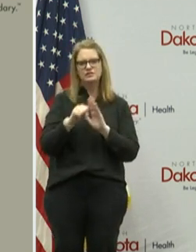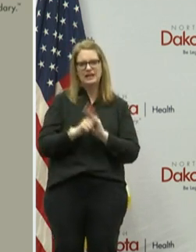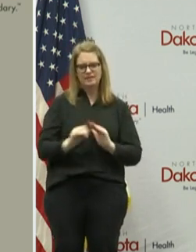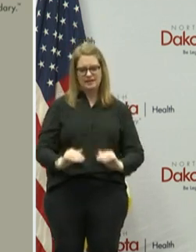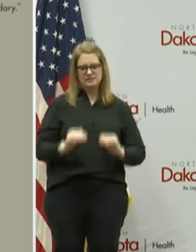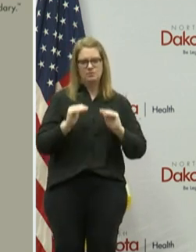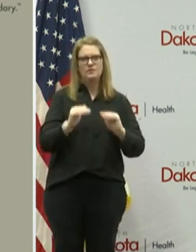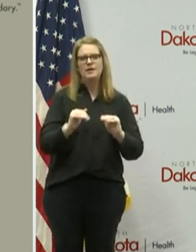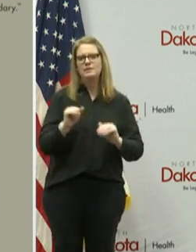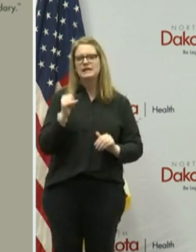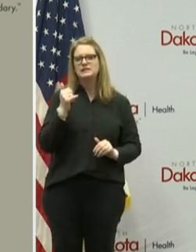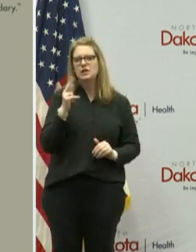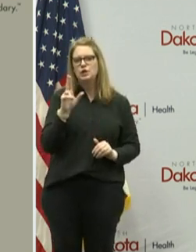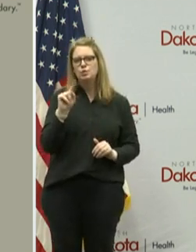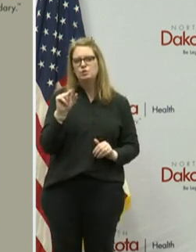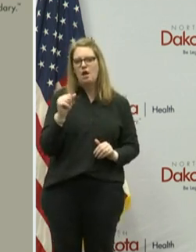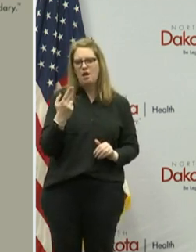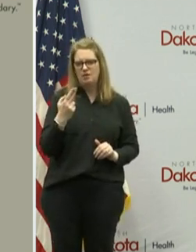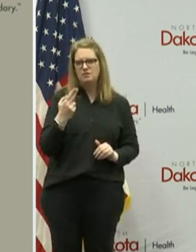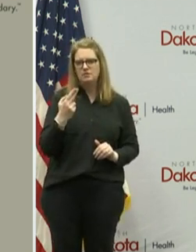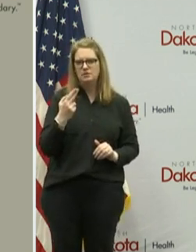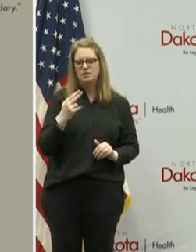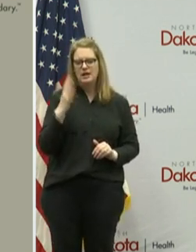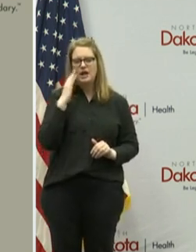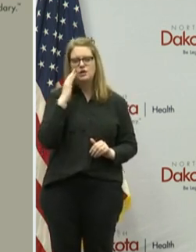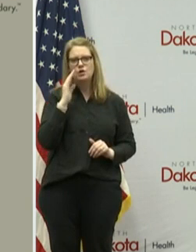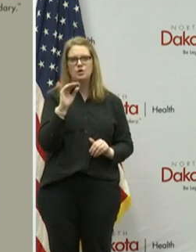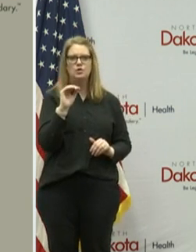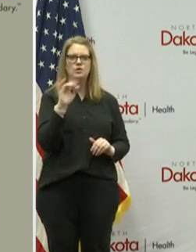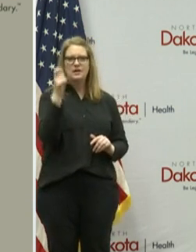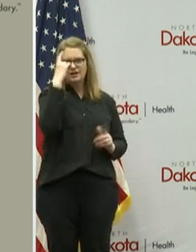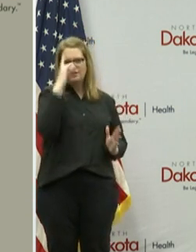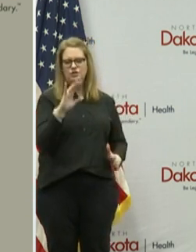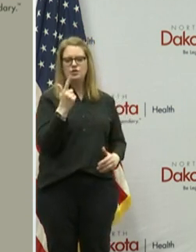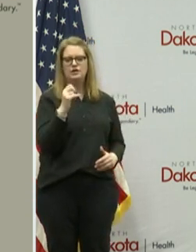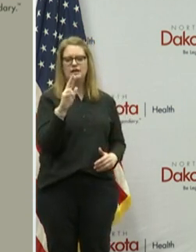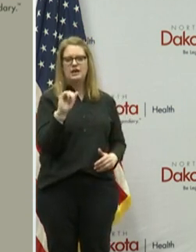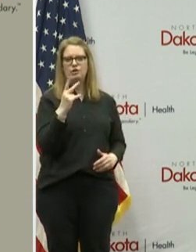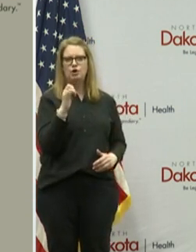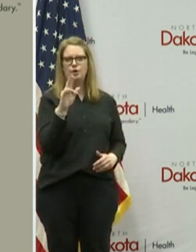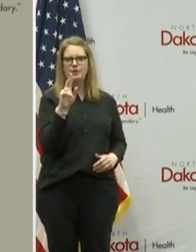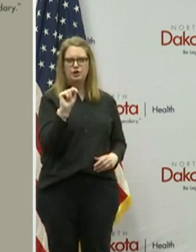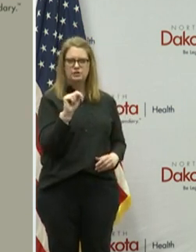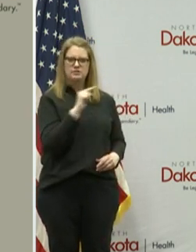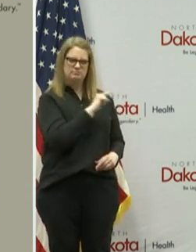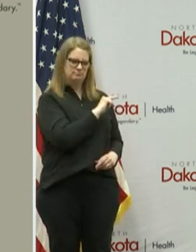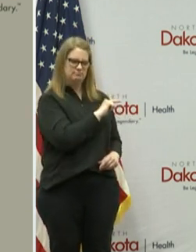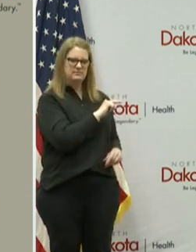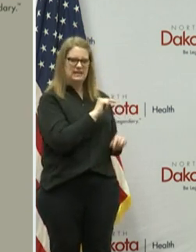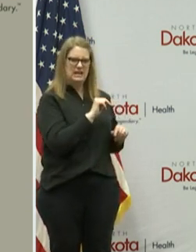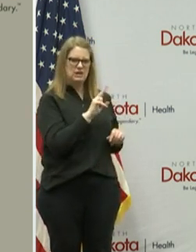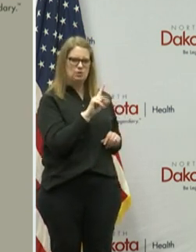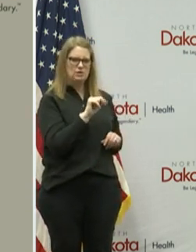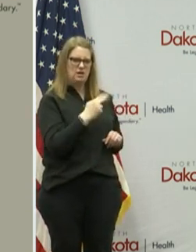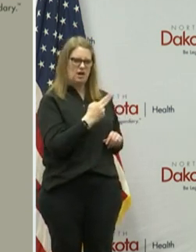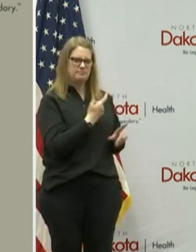ENORMOUS AMOUNTS OF FEDERAL AID, HOT SPOTS LIKE MASSACHUSETTS, LOUISIANA AND THE OTHER NON-HOT